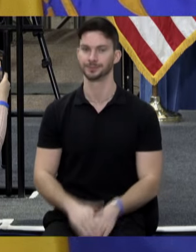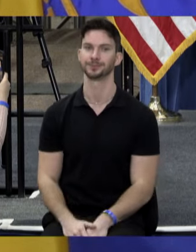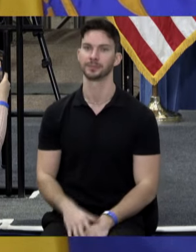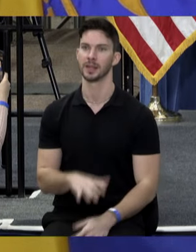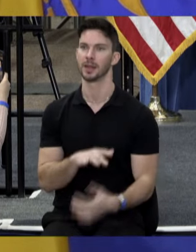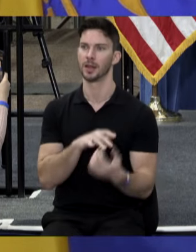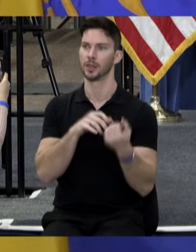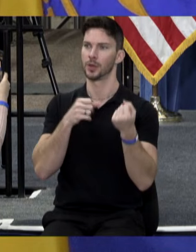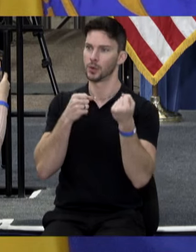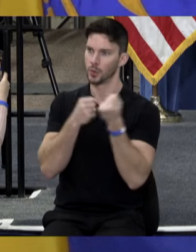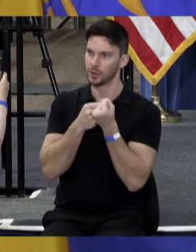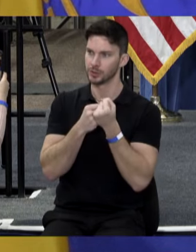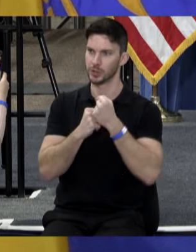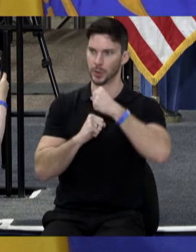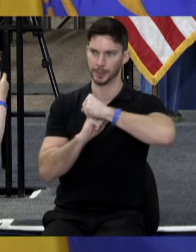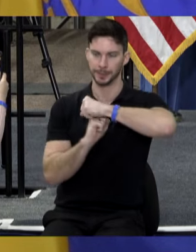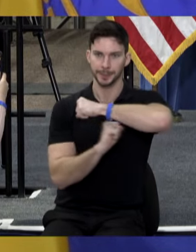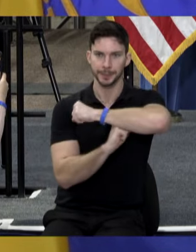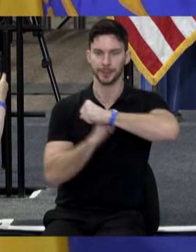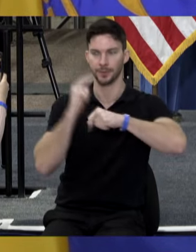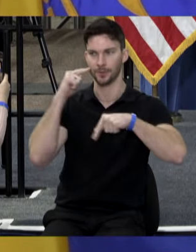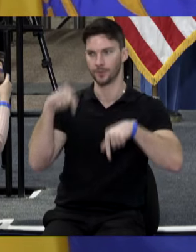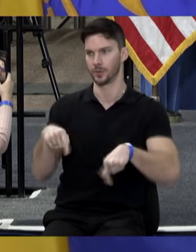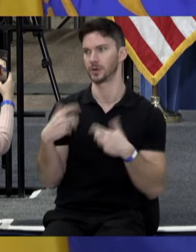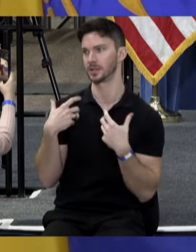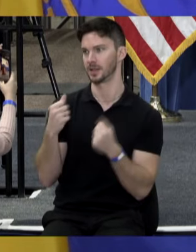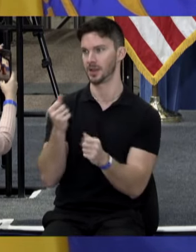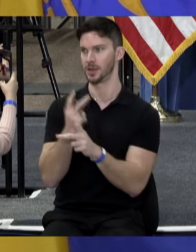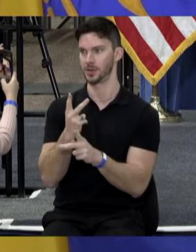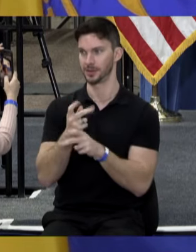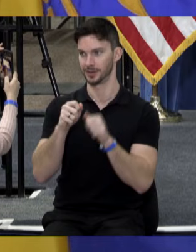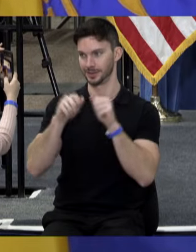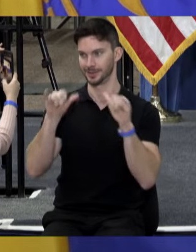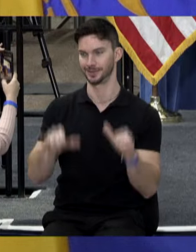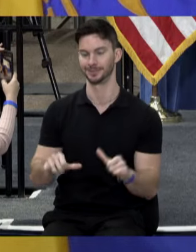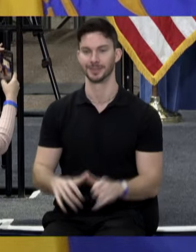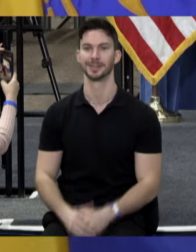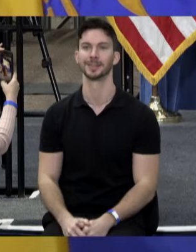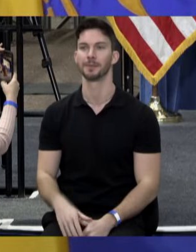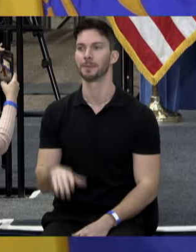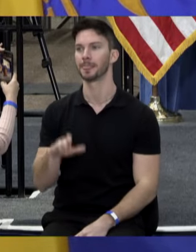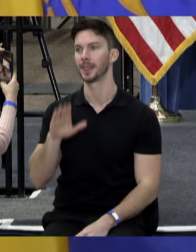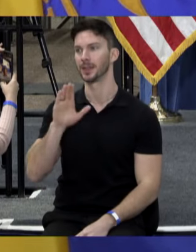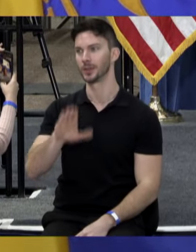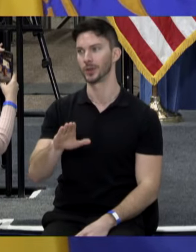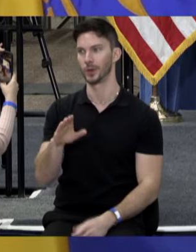of our health care system are caregivers. And your forward-thinking leadership and commitment